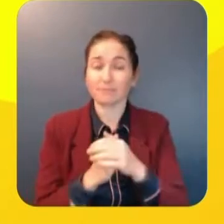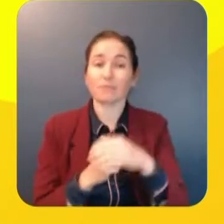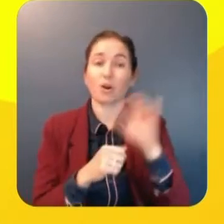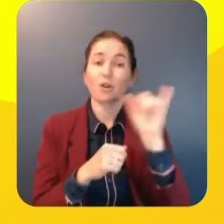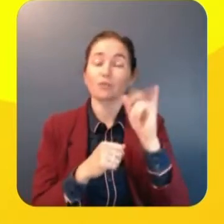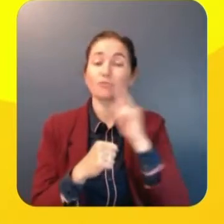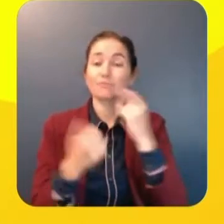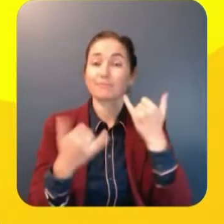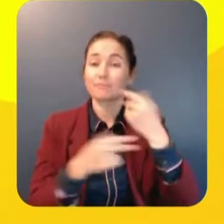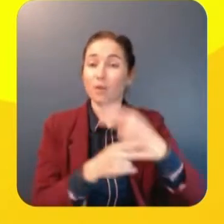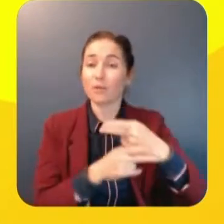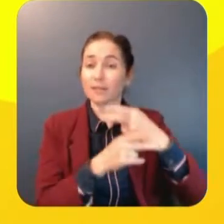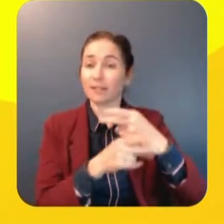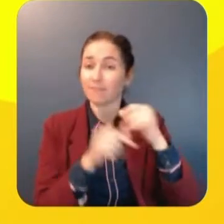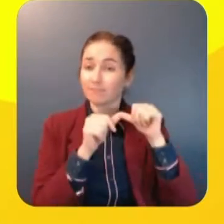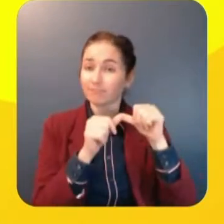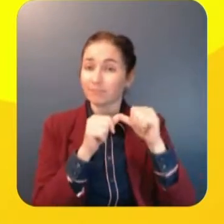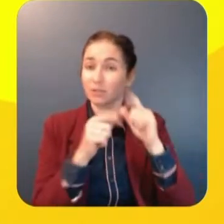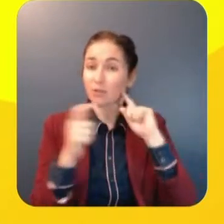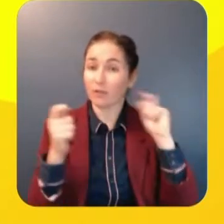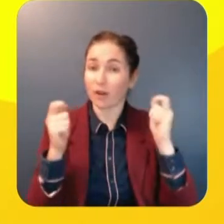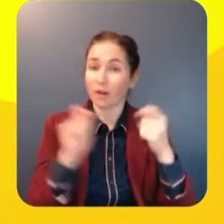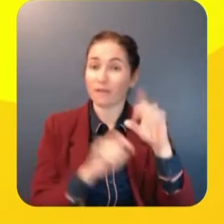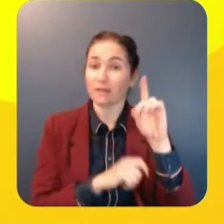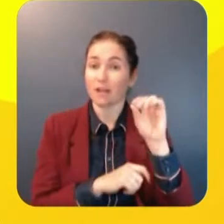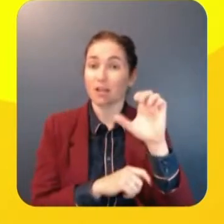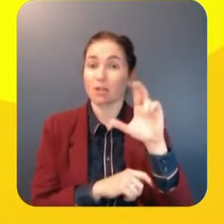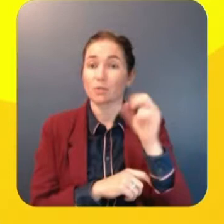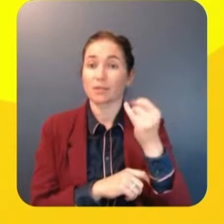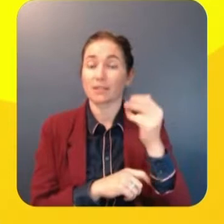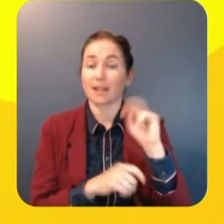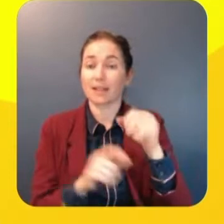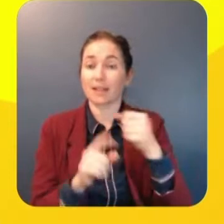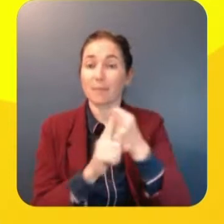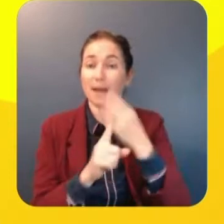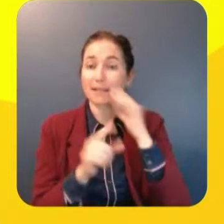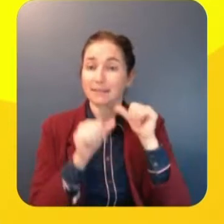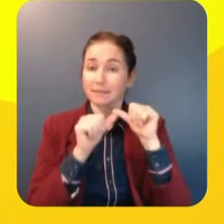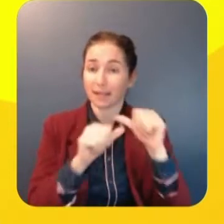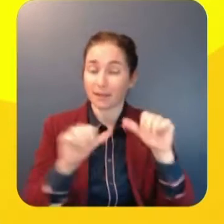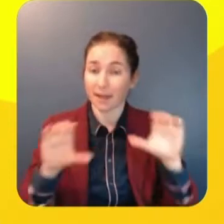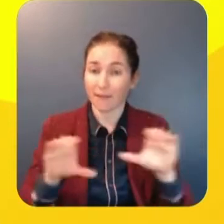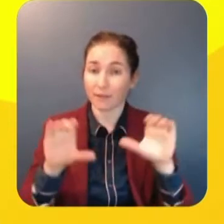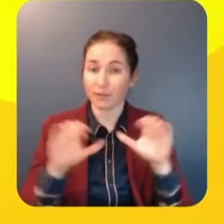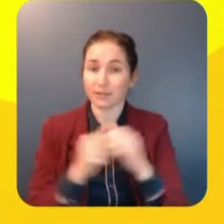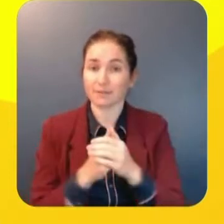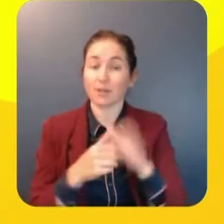and continues to evolve DocuSign impact and sustainability efforts. We also have with us Bo Young Lee,